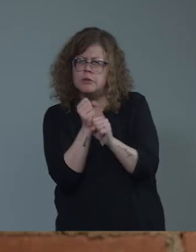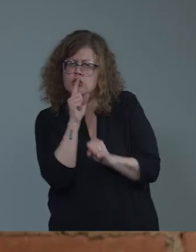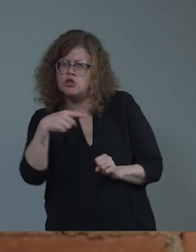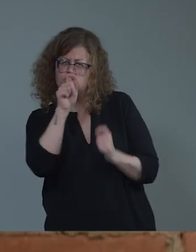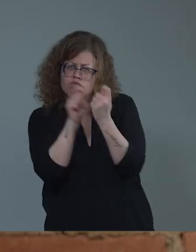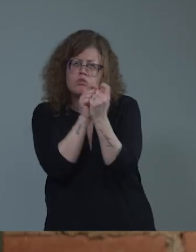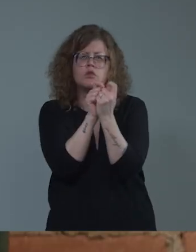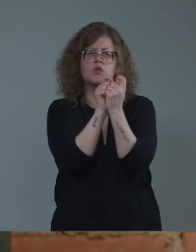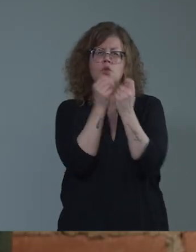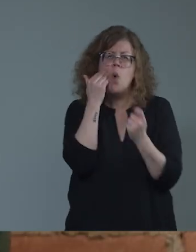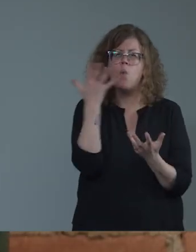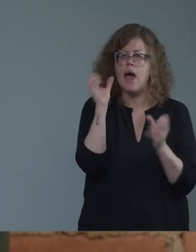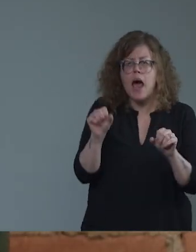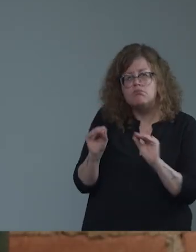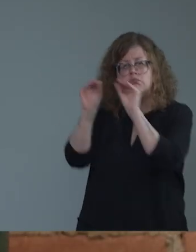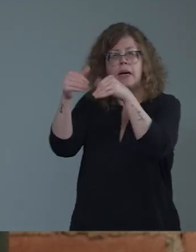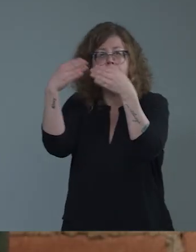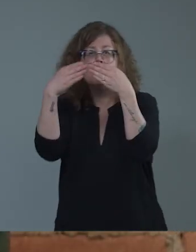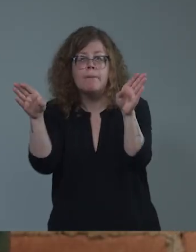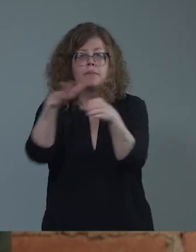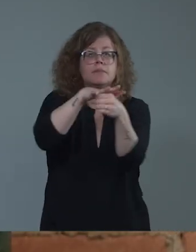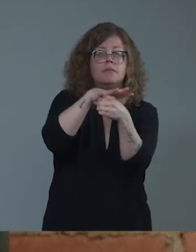that fabrication gets done, and then it gets installed in the ground,